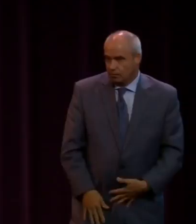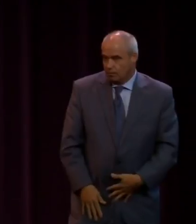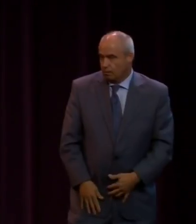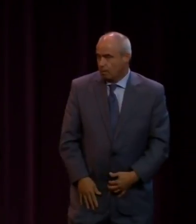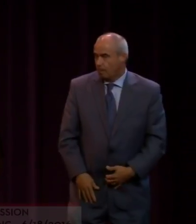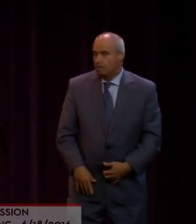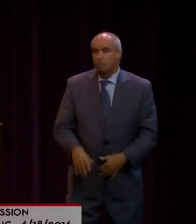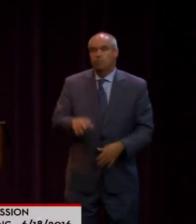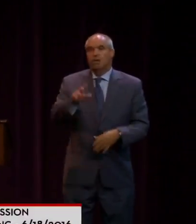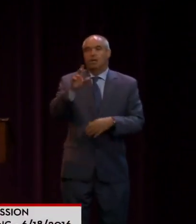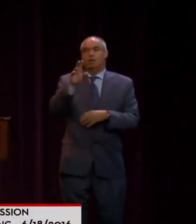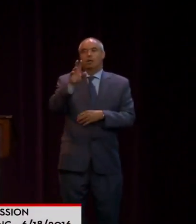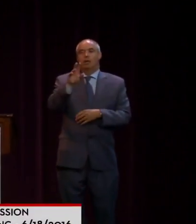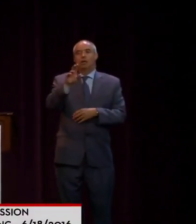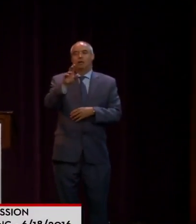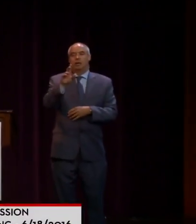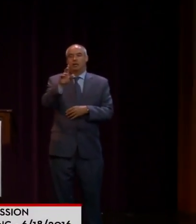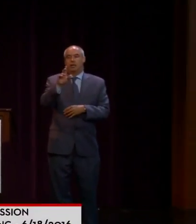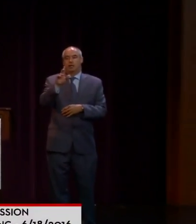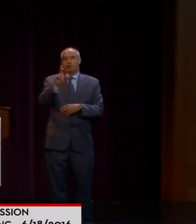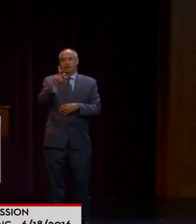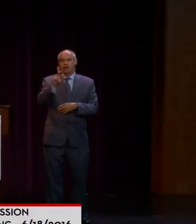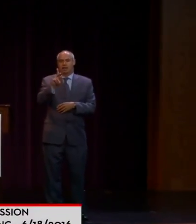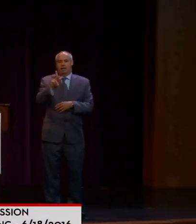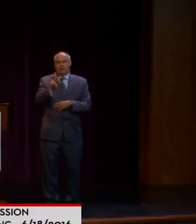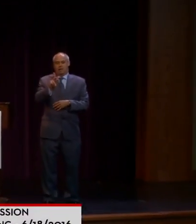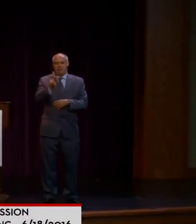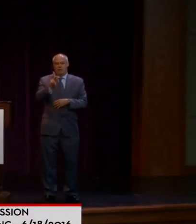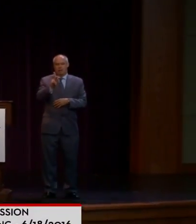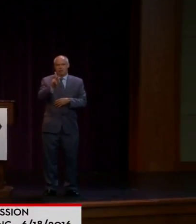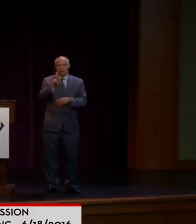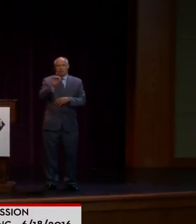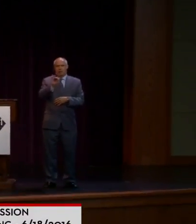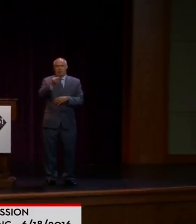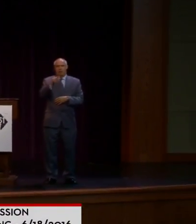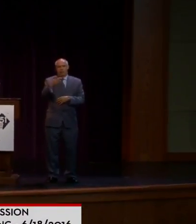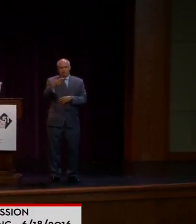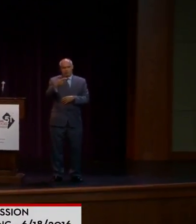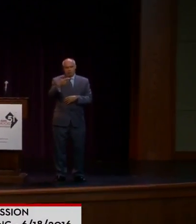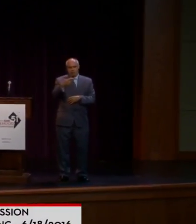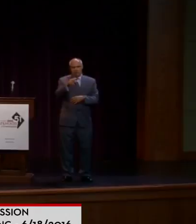MR. KEITH ANDREW PERRY, THE EXECUTIVE DIRECTOR OF THE NATIONAL BAR ASSOCIATION.